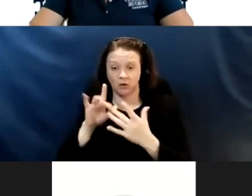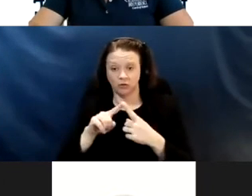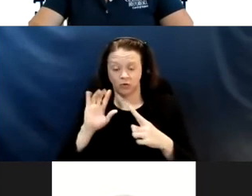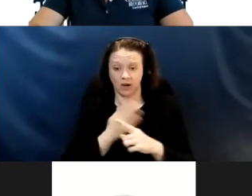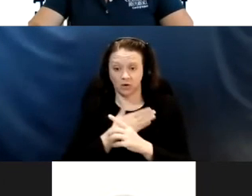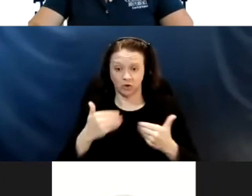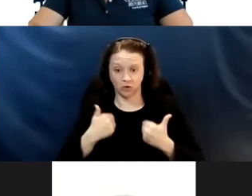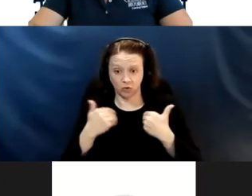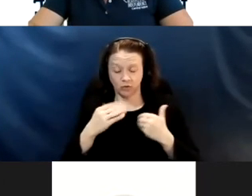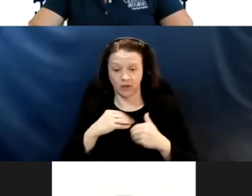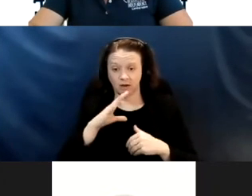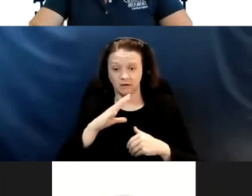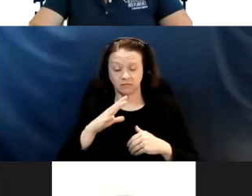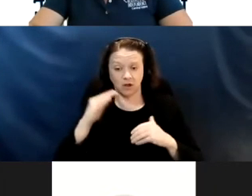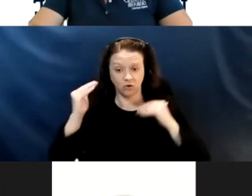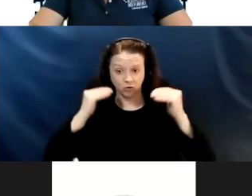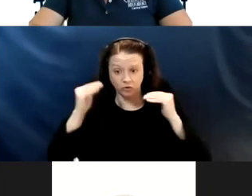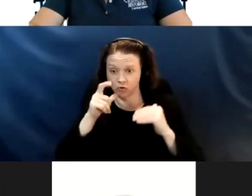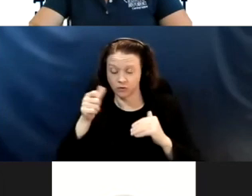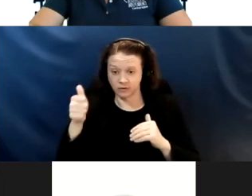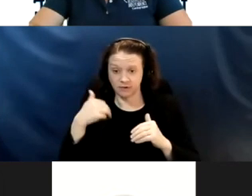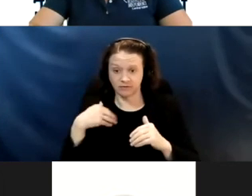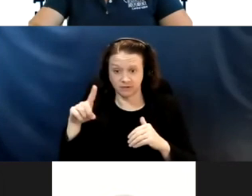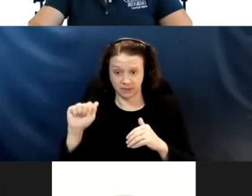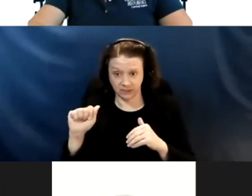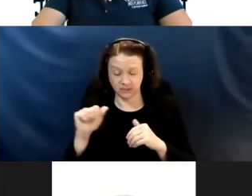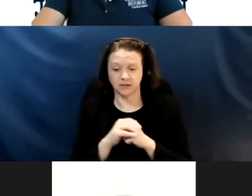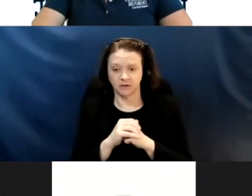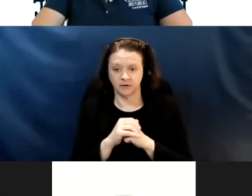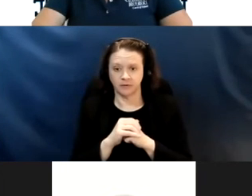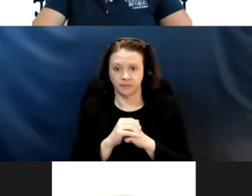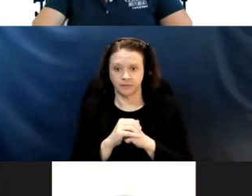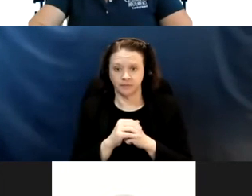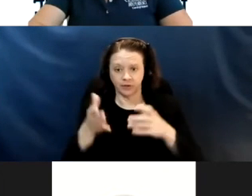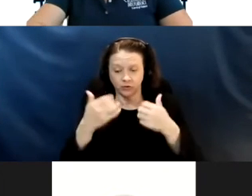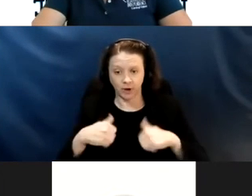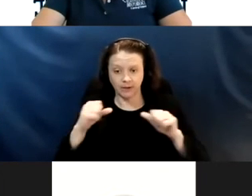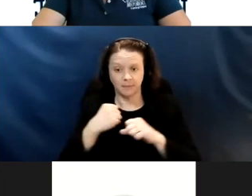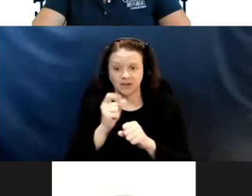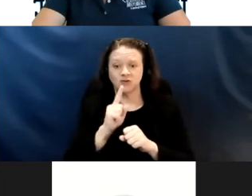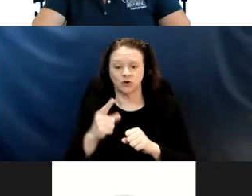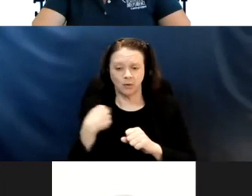and older, and adults who have disabilities, trying to make sure that we're being very transparent